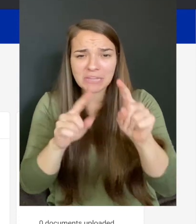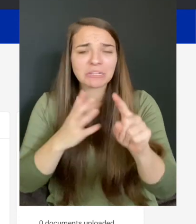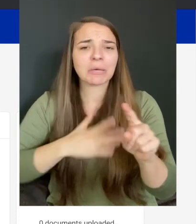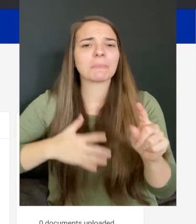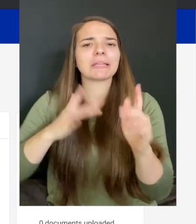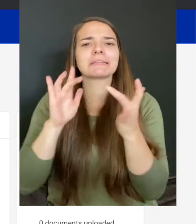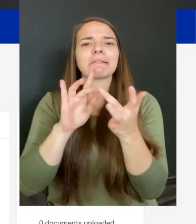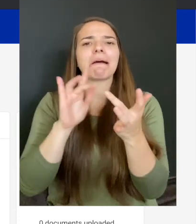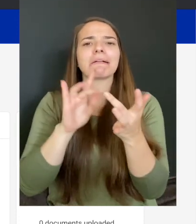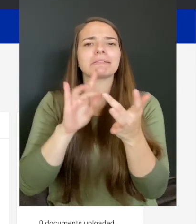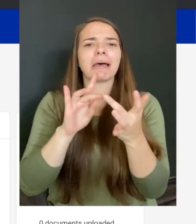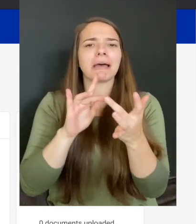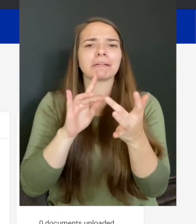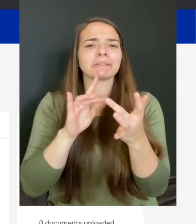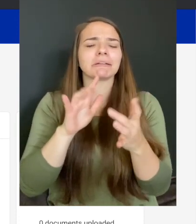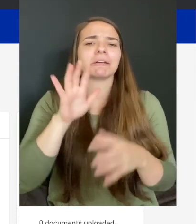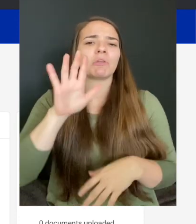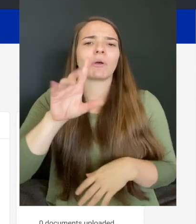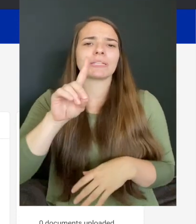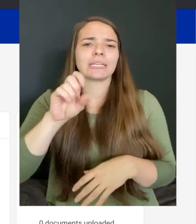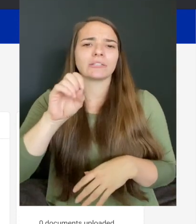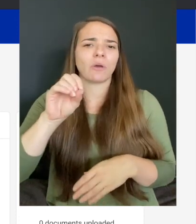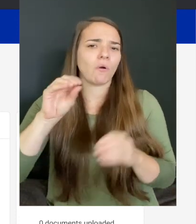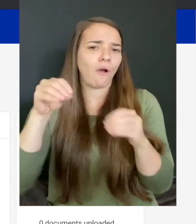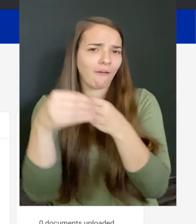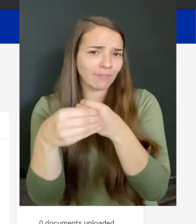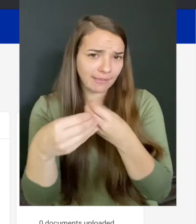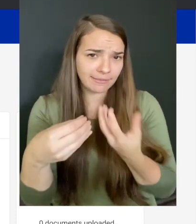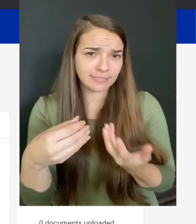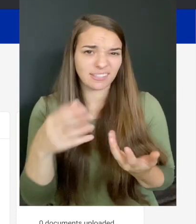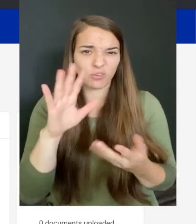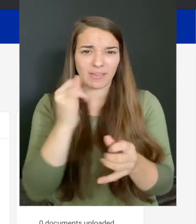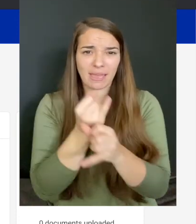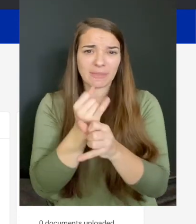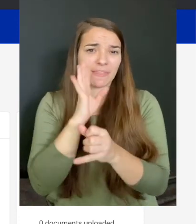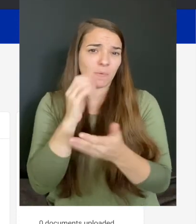you normally would contact at your campus disability office and they can assist you from there.